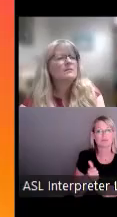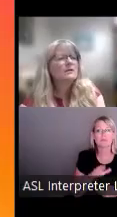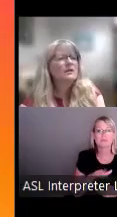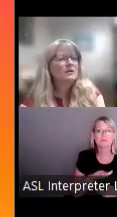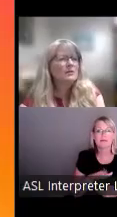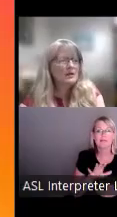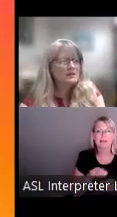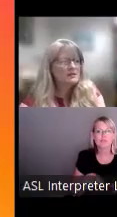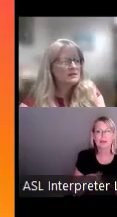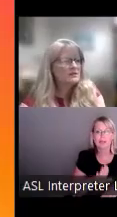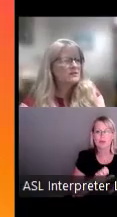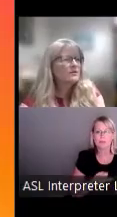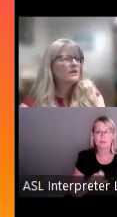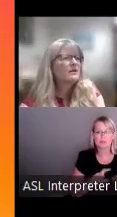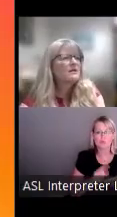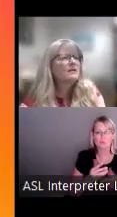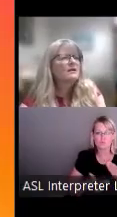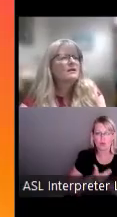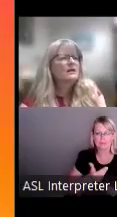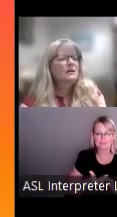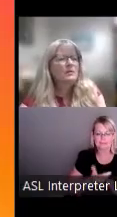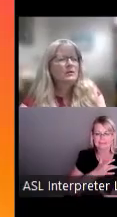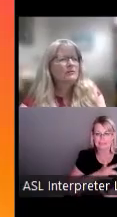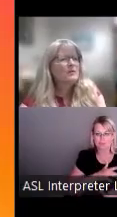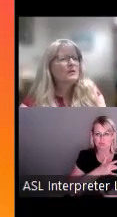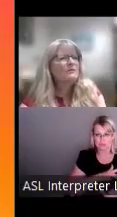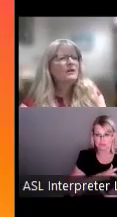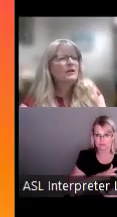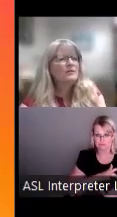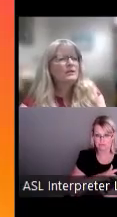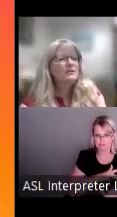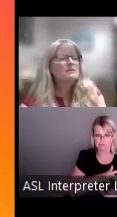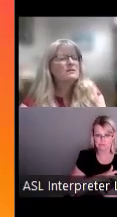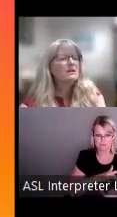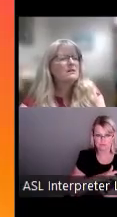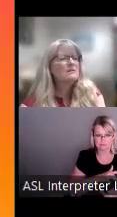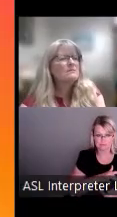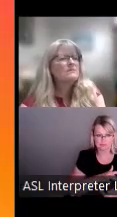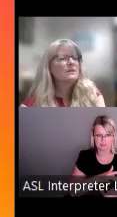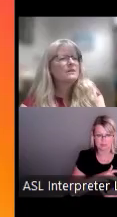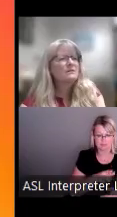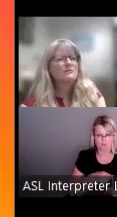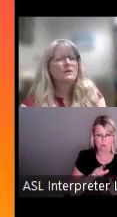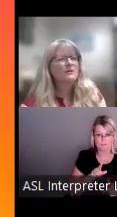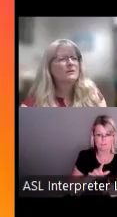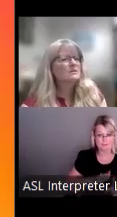ability to process sensory input from their environment, whether